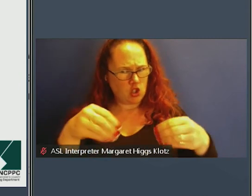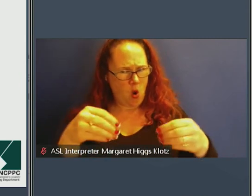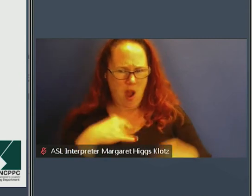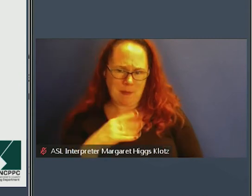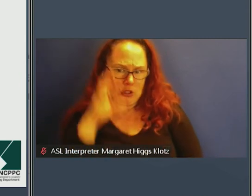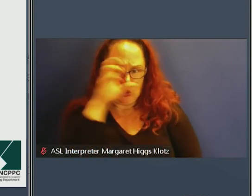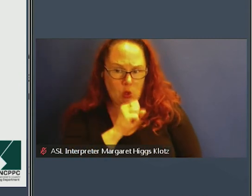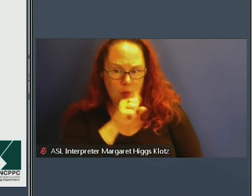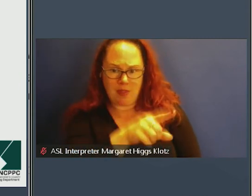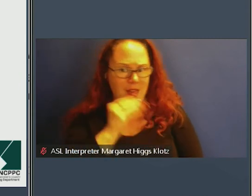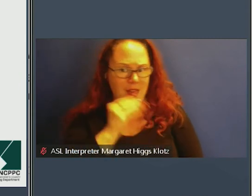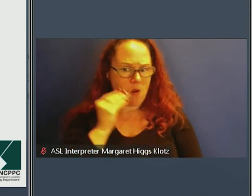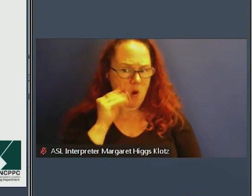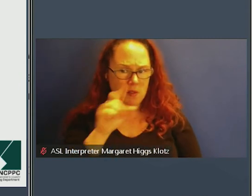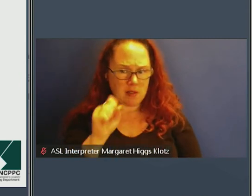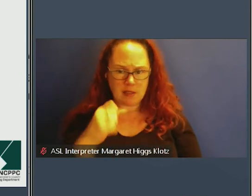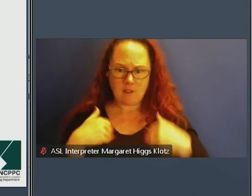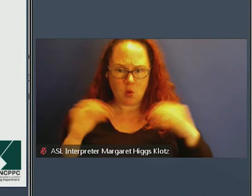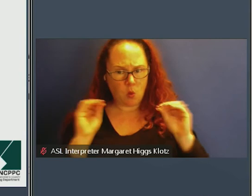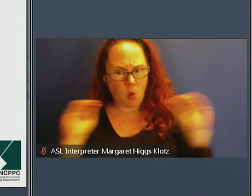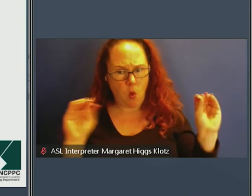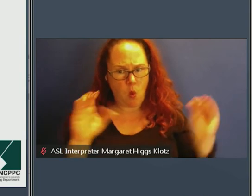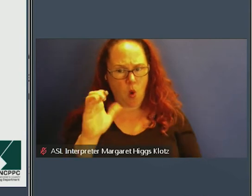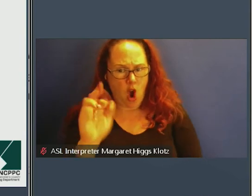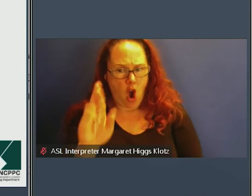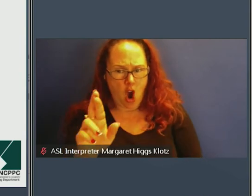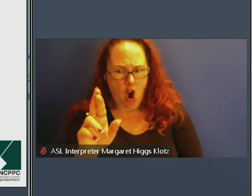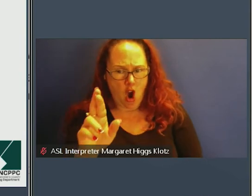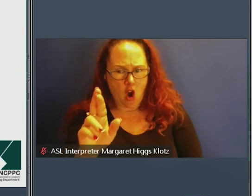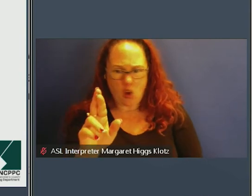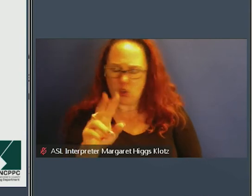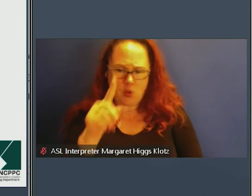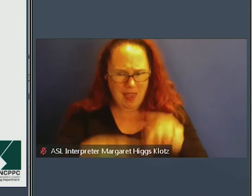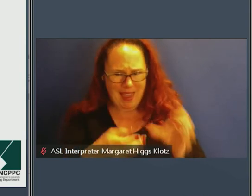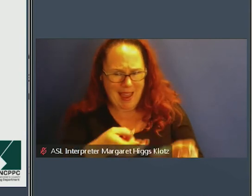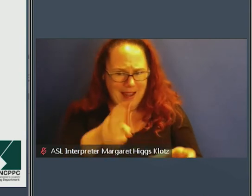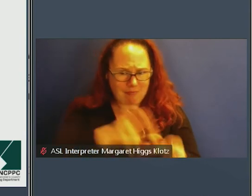So there's like nothing that they would be able to access. Currently,